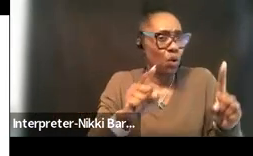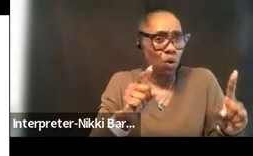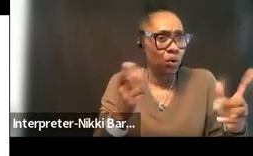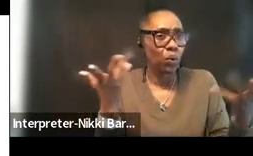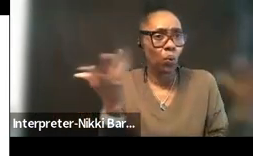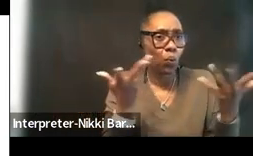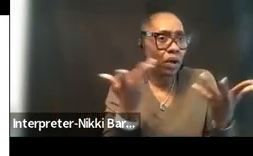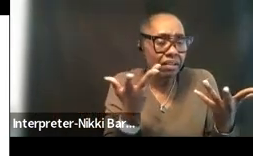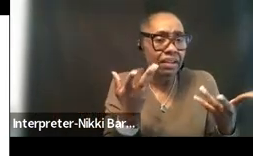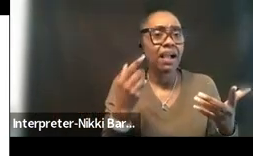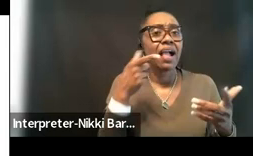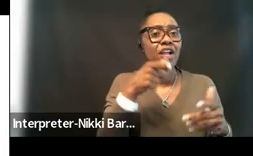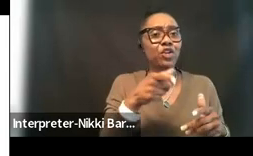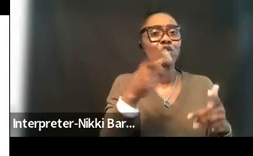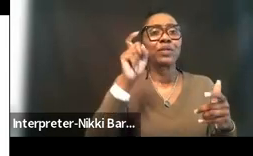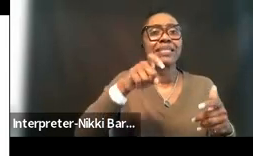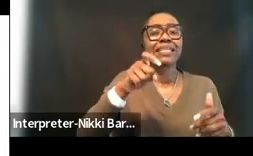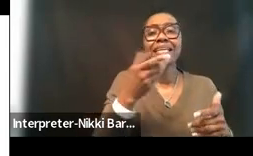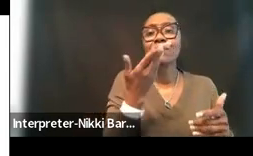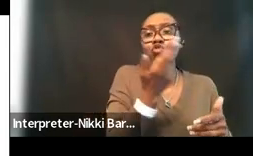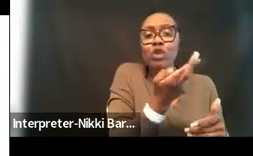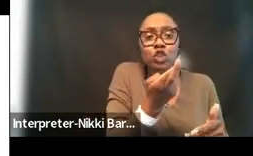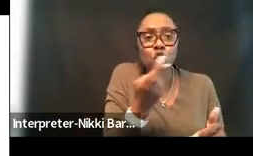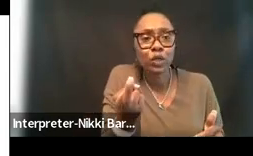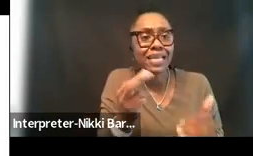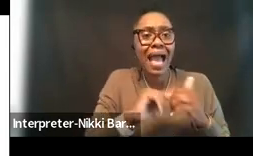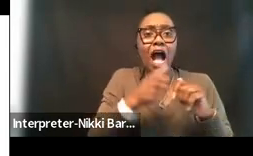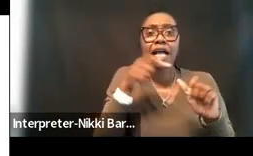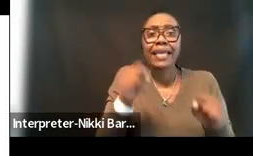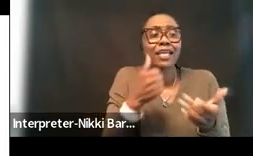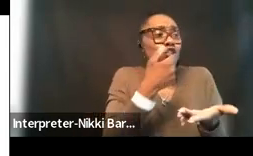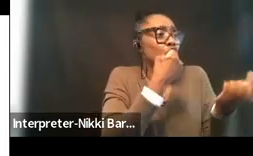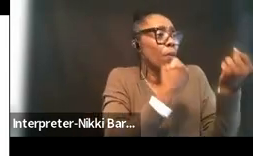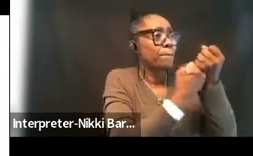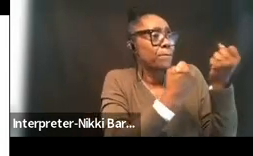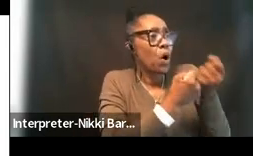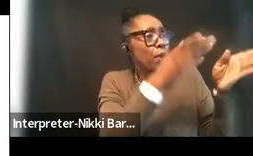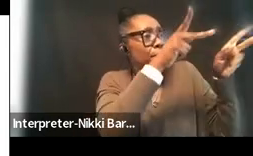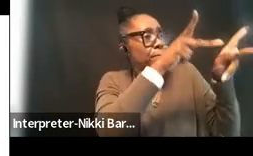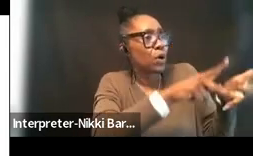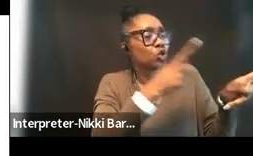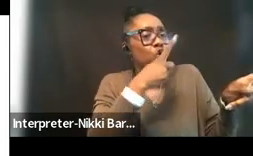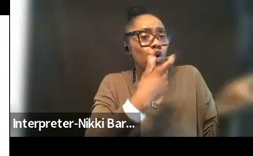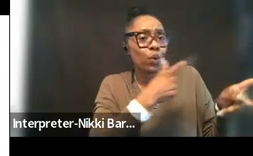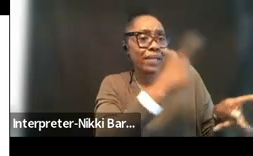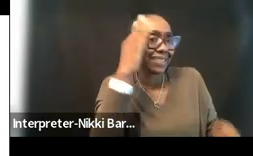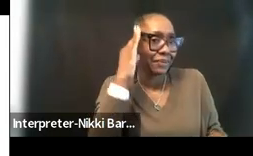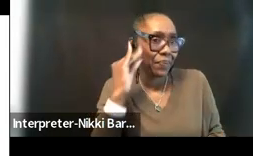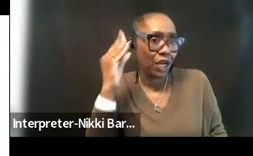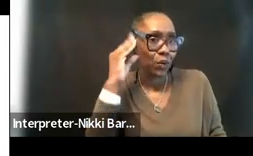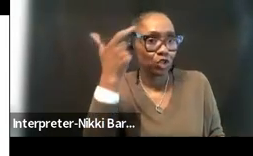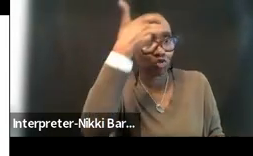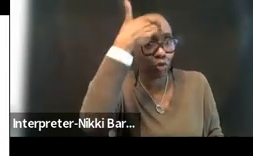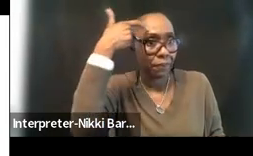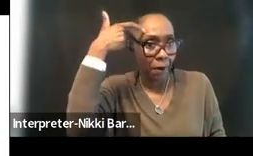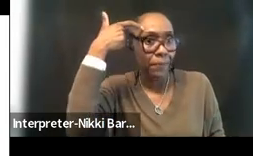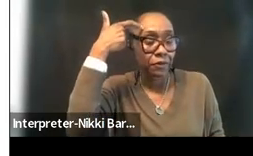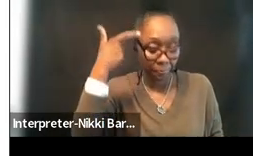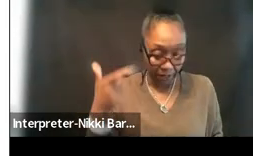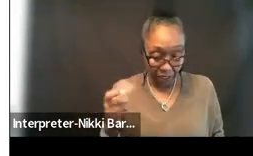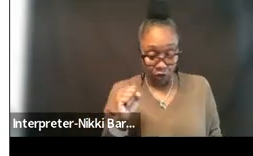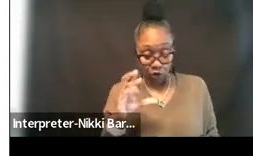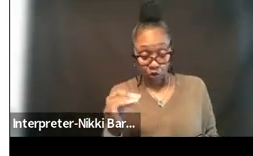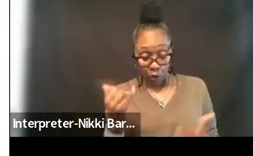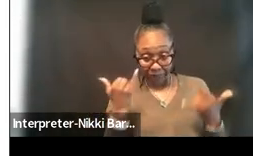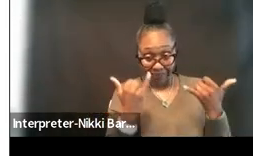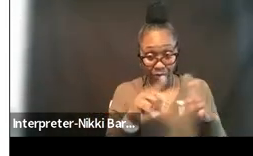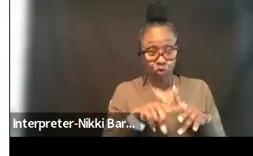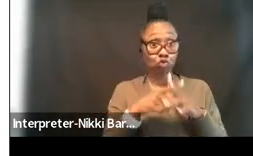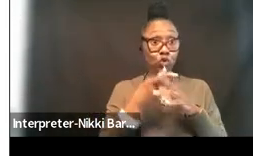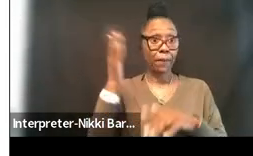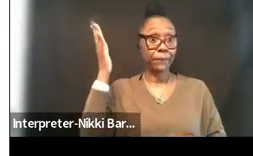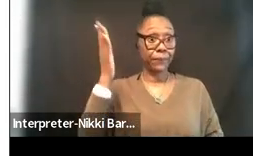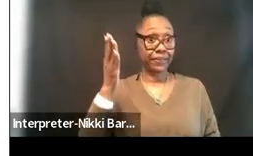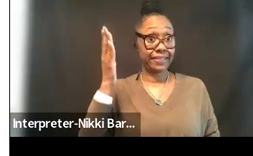With someone who has been through a traumatic event. So to get into my presentation, I think it's important that we define trauma.